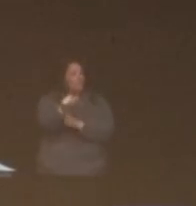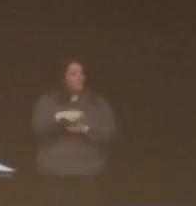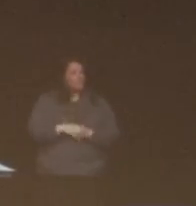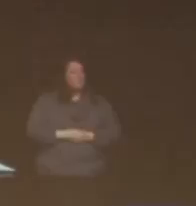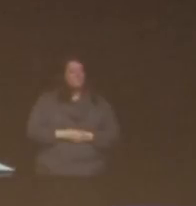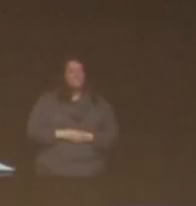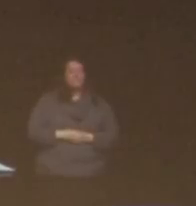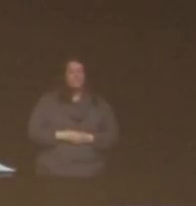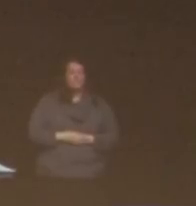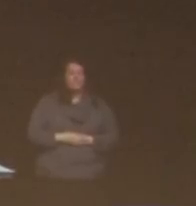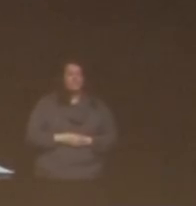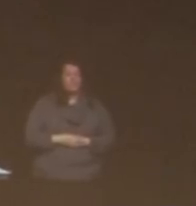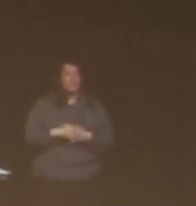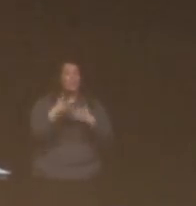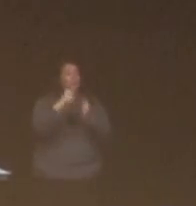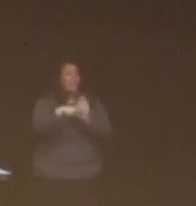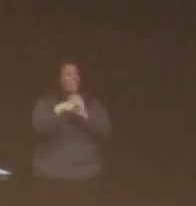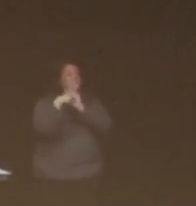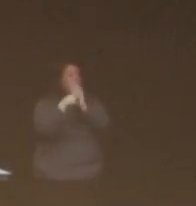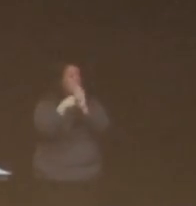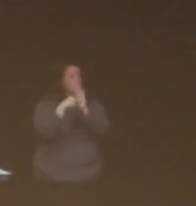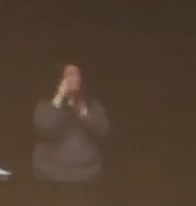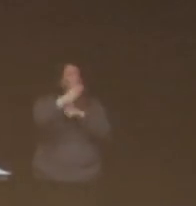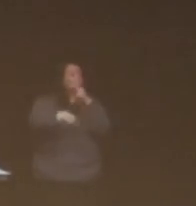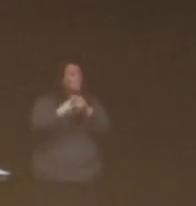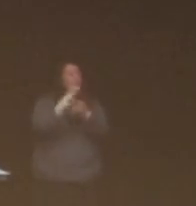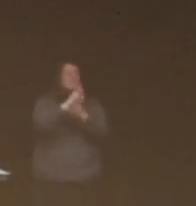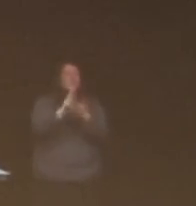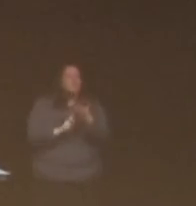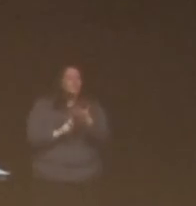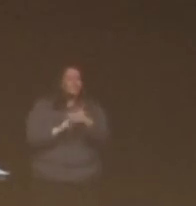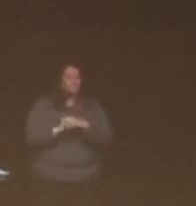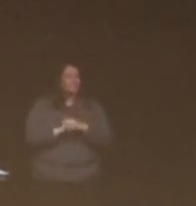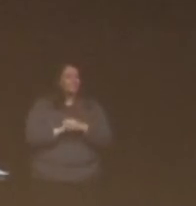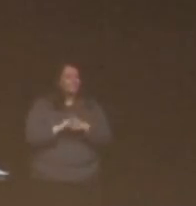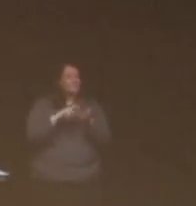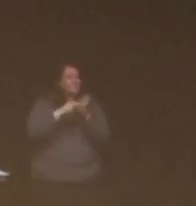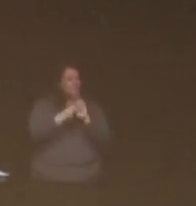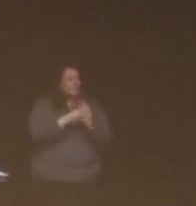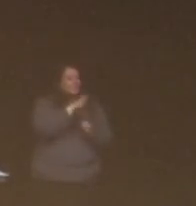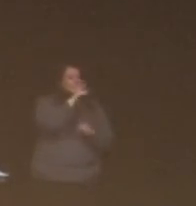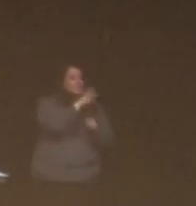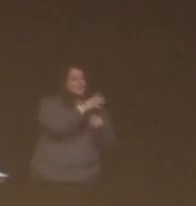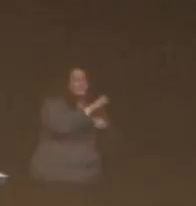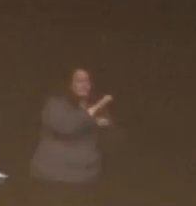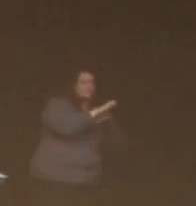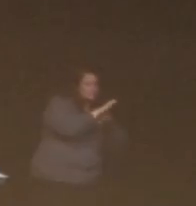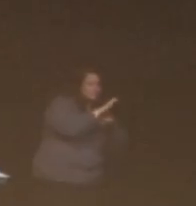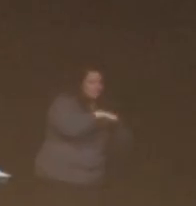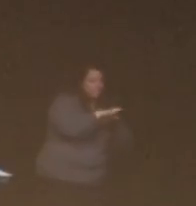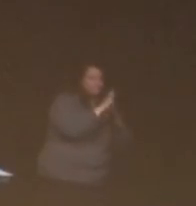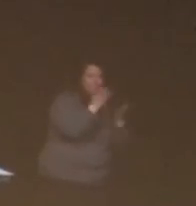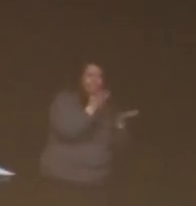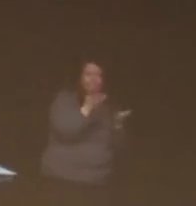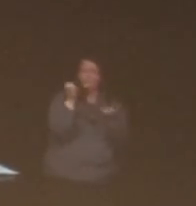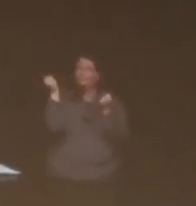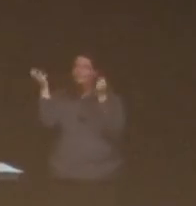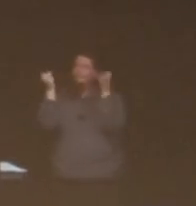environment. I want to honor ASL this evening. And I wanted to have it be a universal design